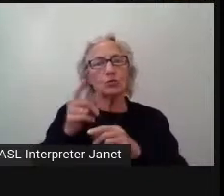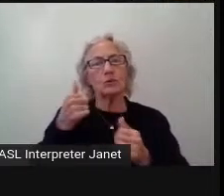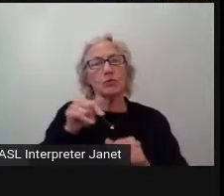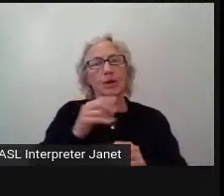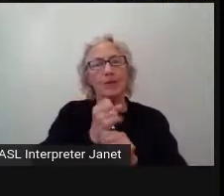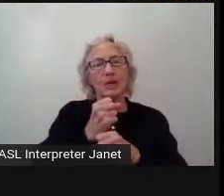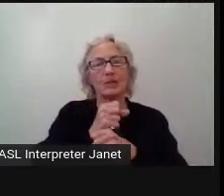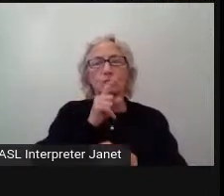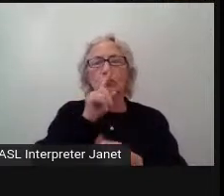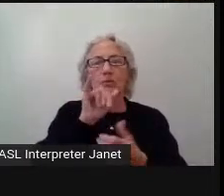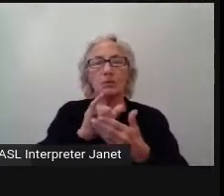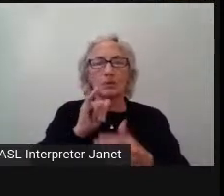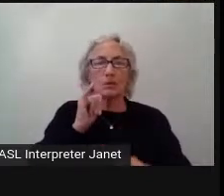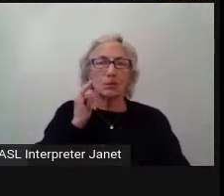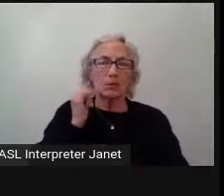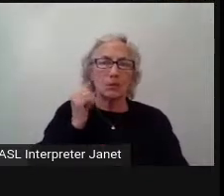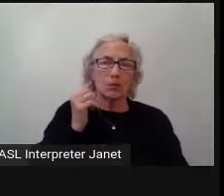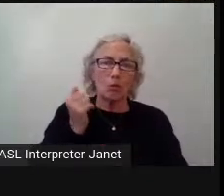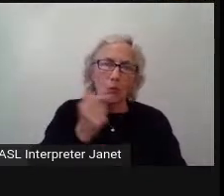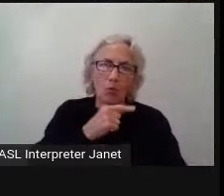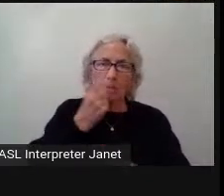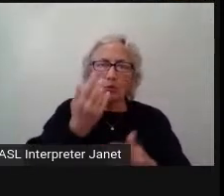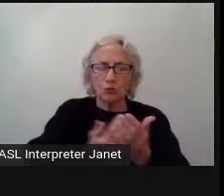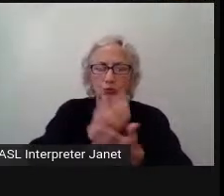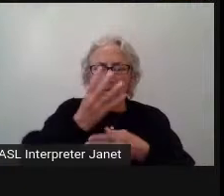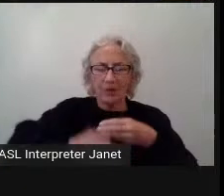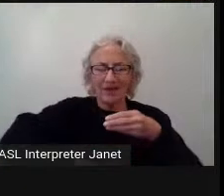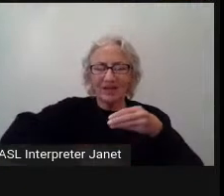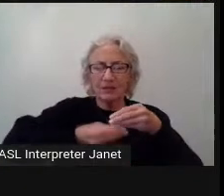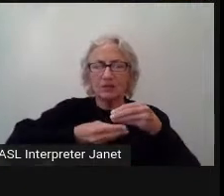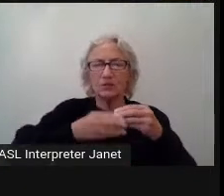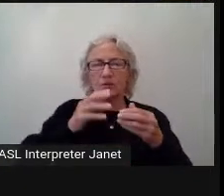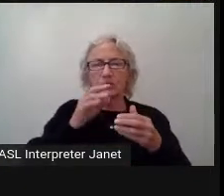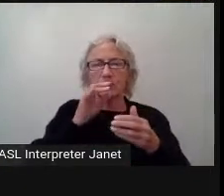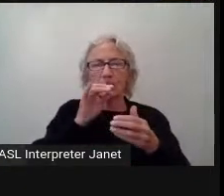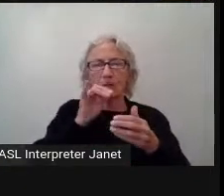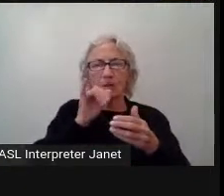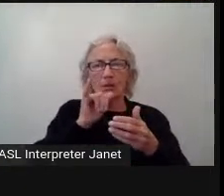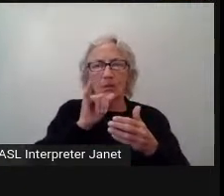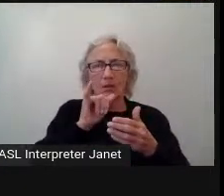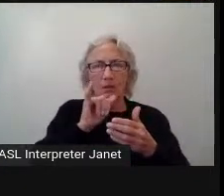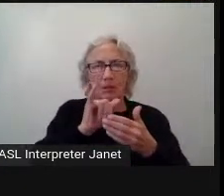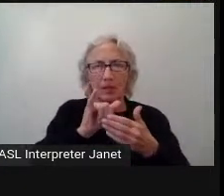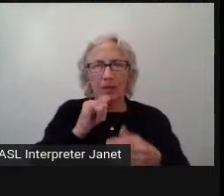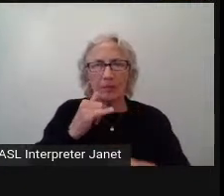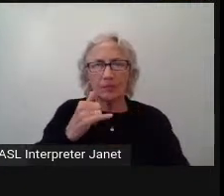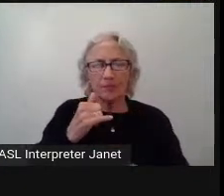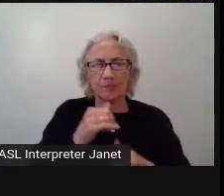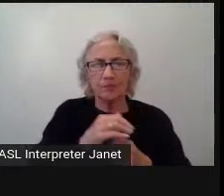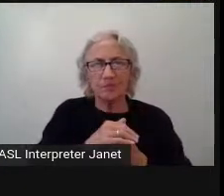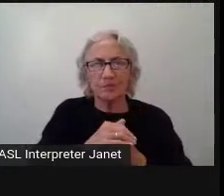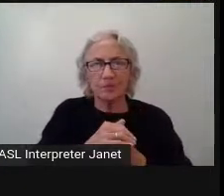Joomla site and make it easier to make whatever they need. And we are trying to make sure that every new addition